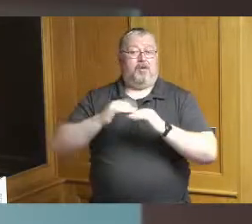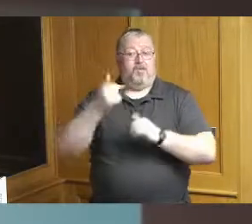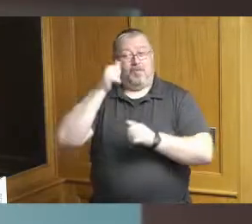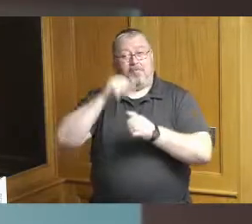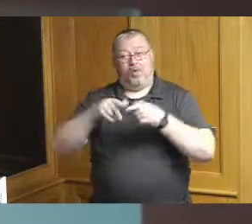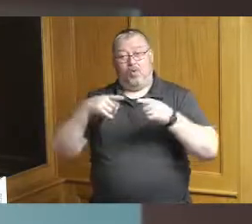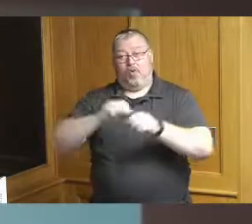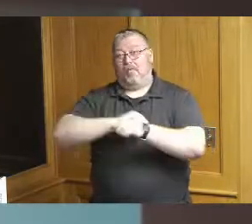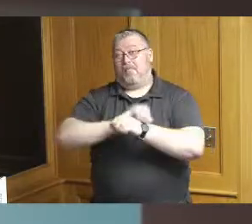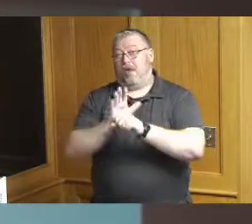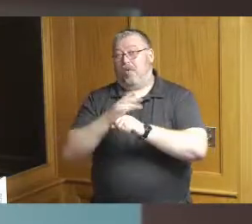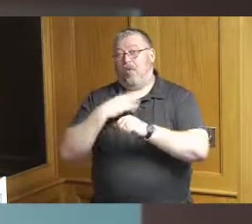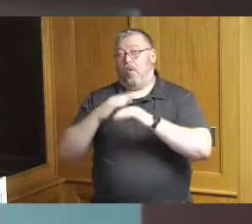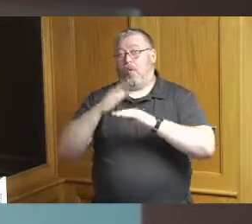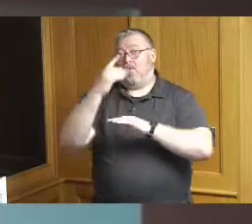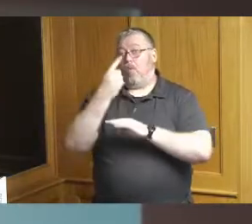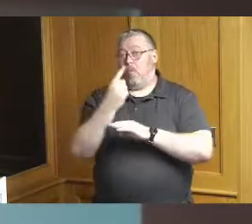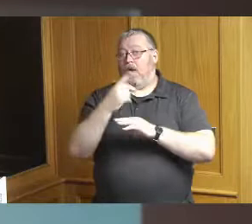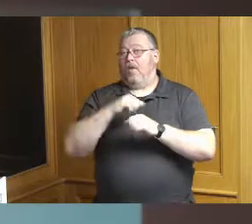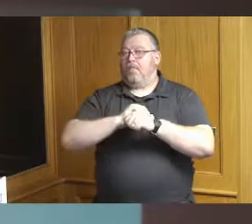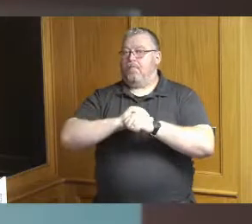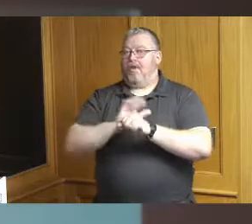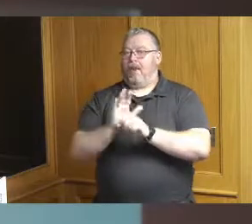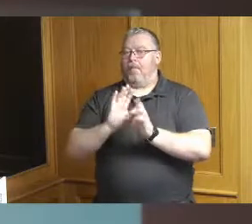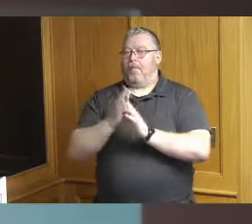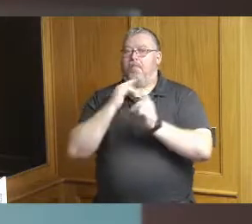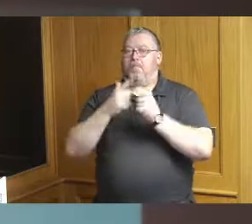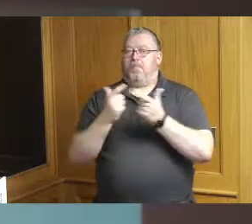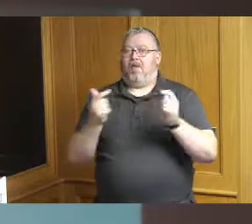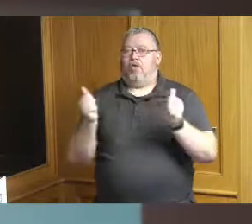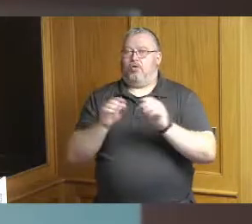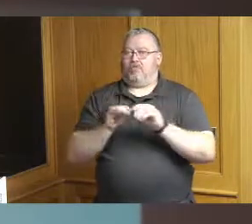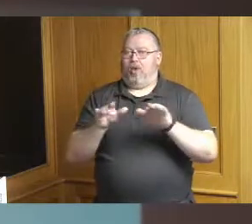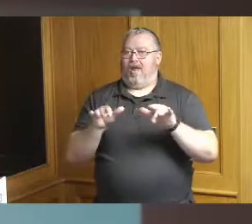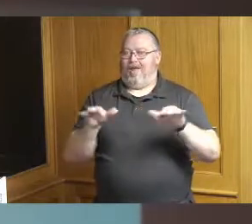if it's over one the pandemic essentially is getting bigger it's spreading and so that kind